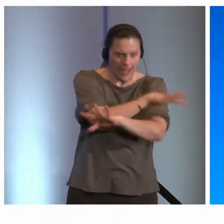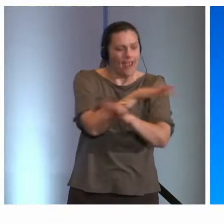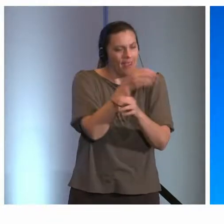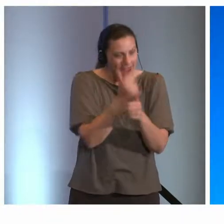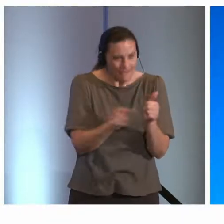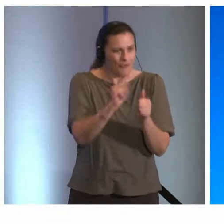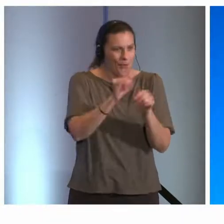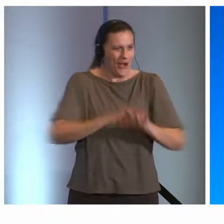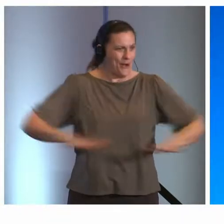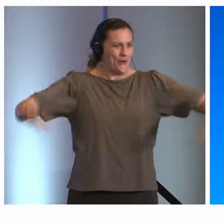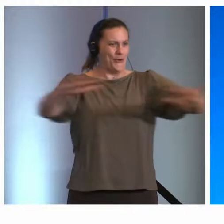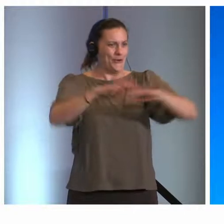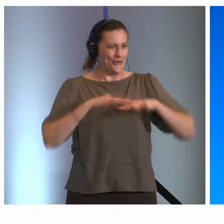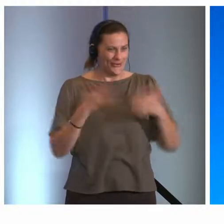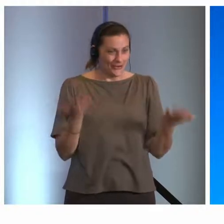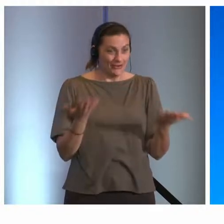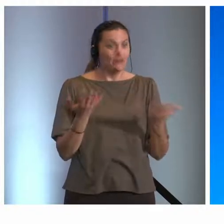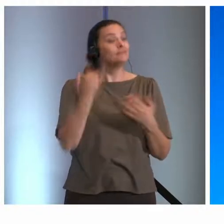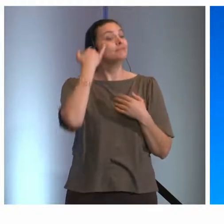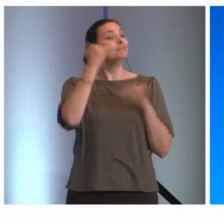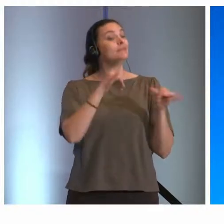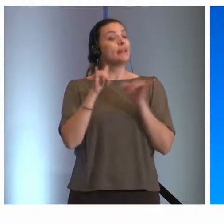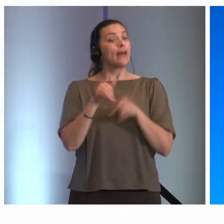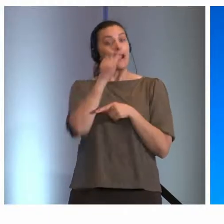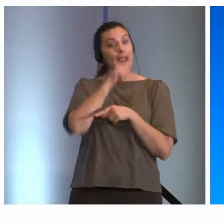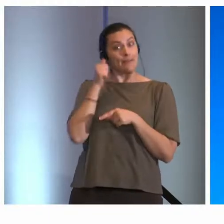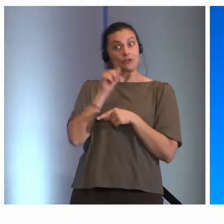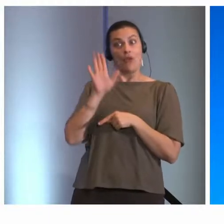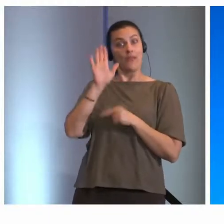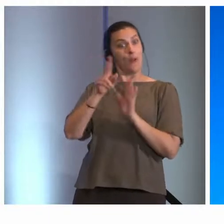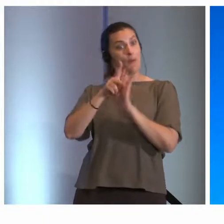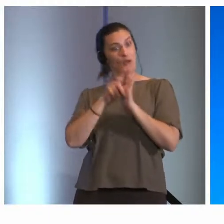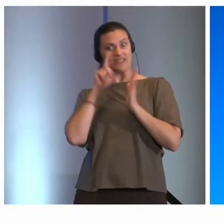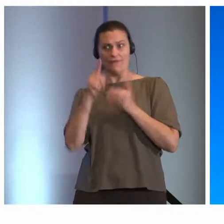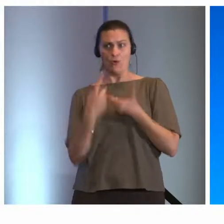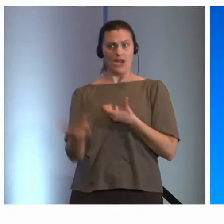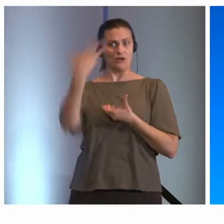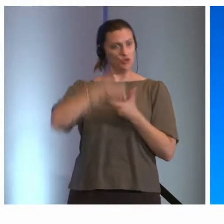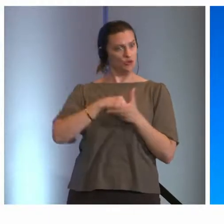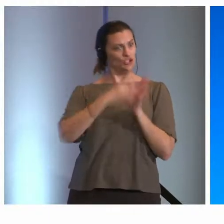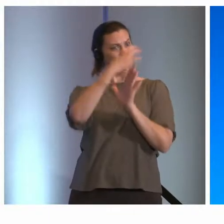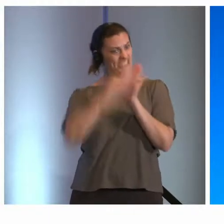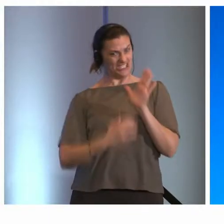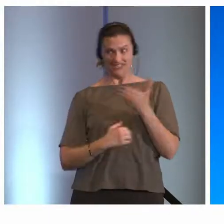identification, everything, disability crosses over all of them. So, like Amazon did in